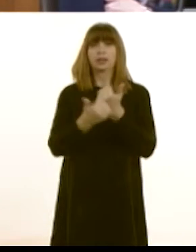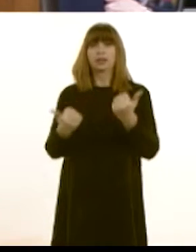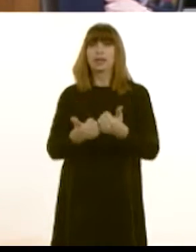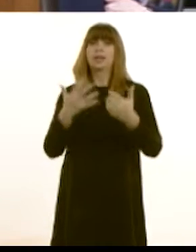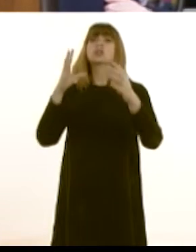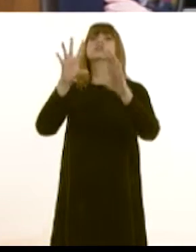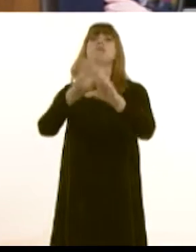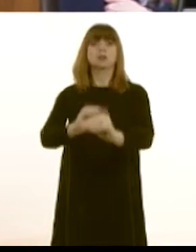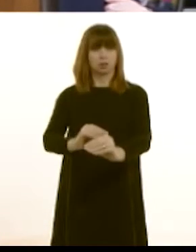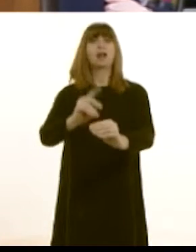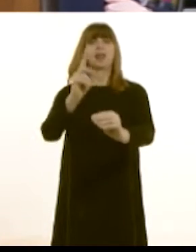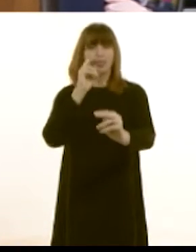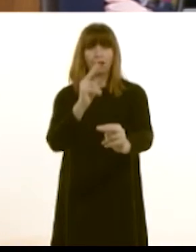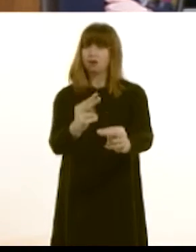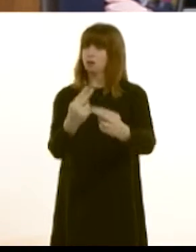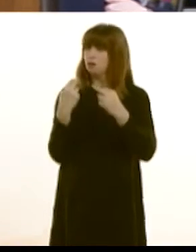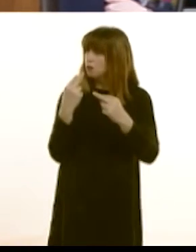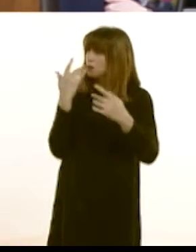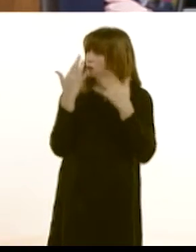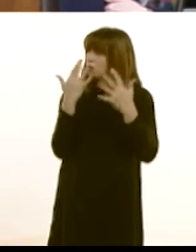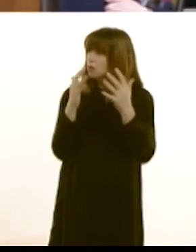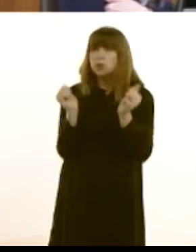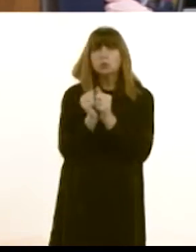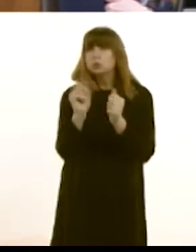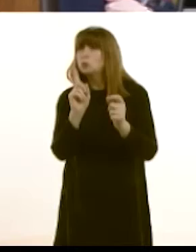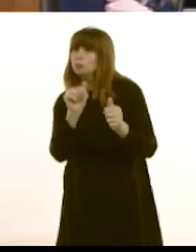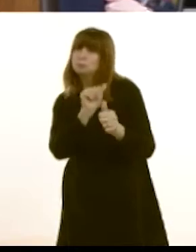and consider how we take this forward in the future, but what is encouraging is that there